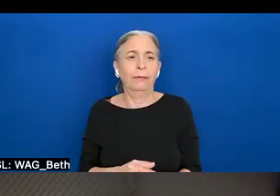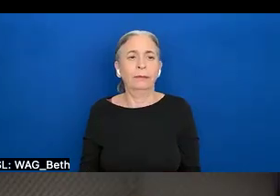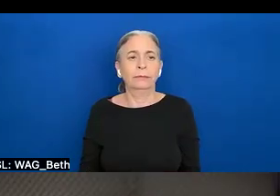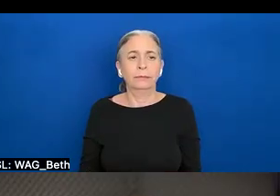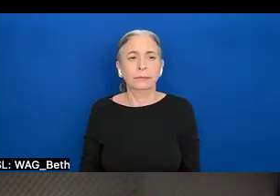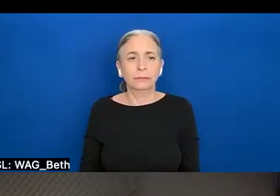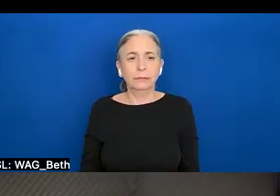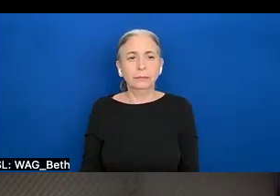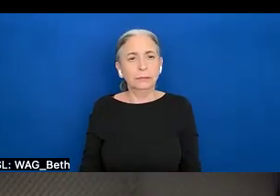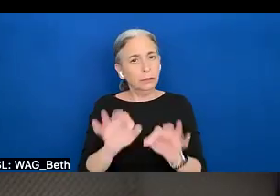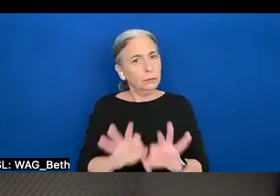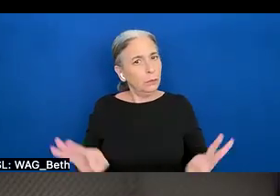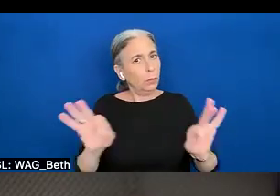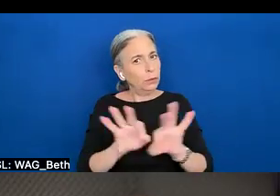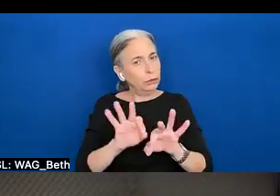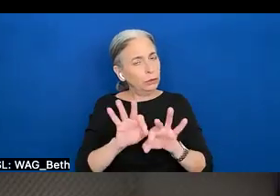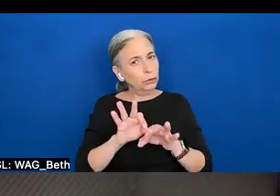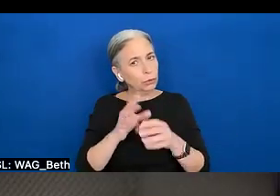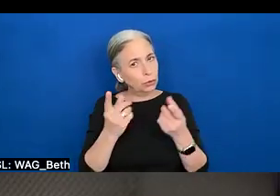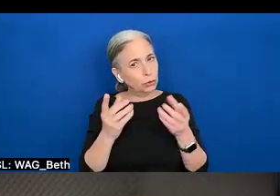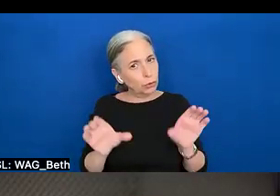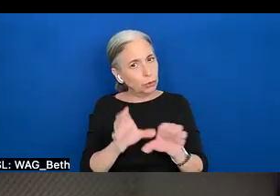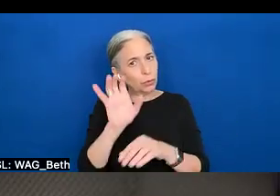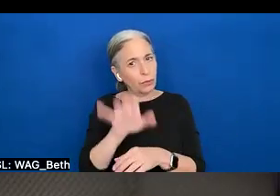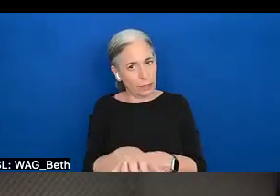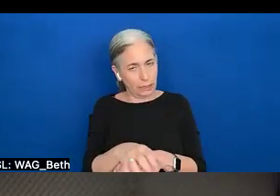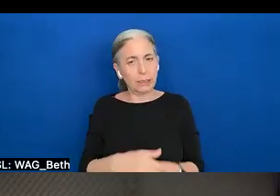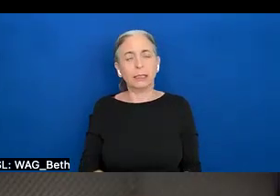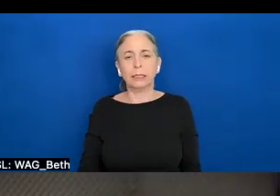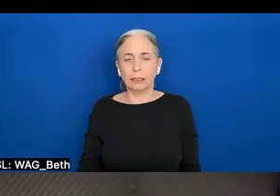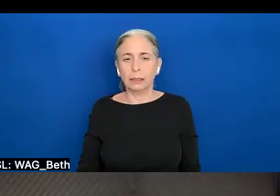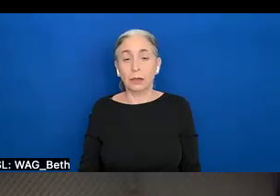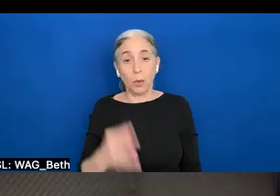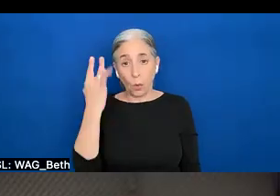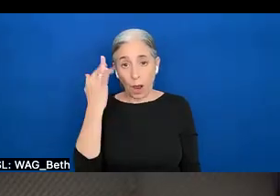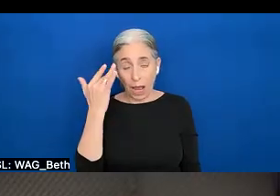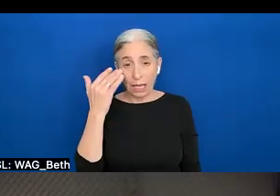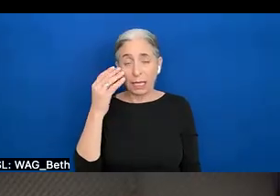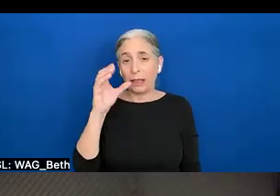It's very important to do this job, because in the